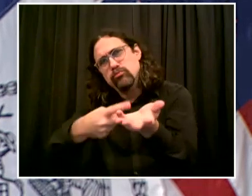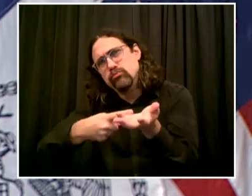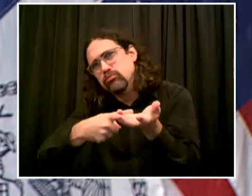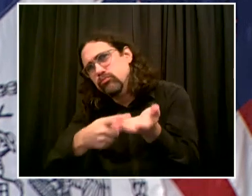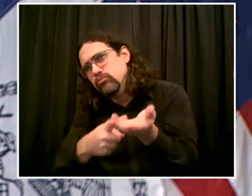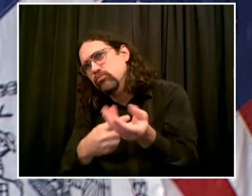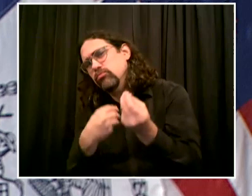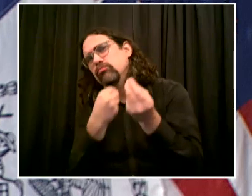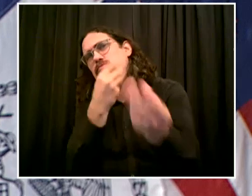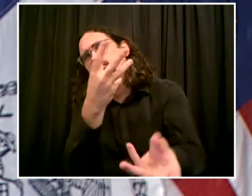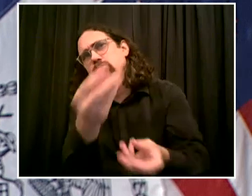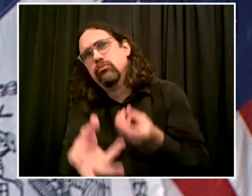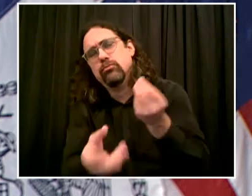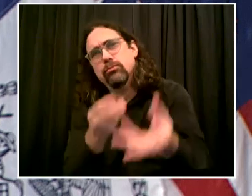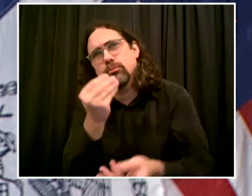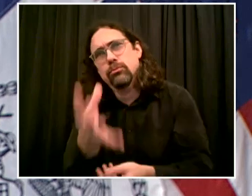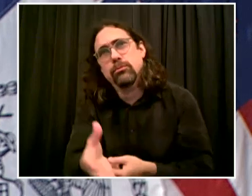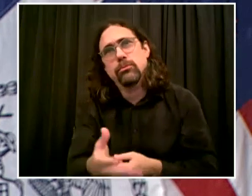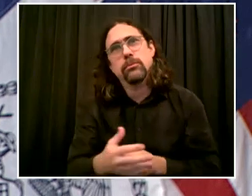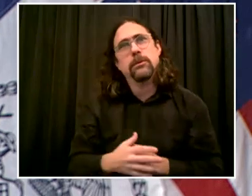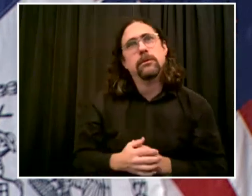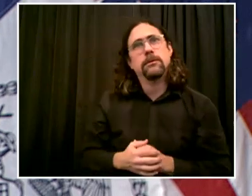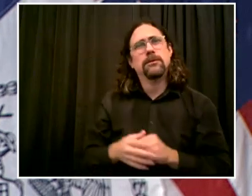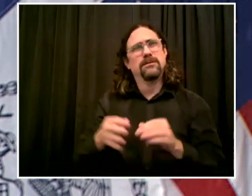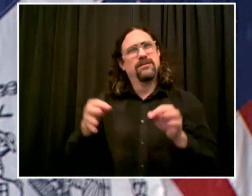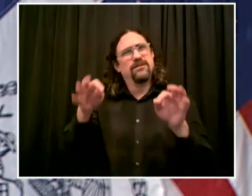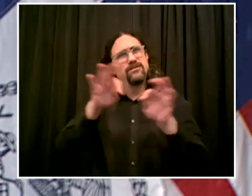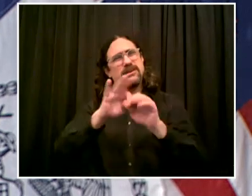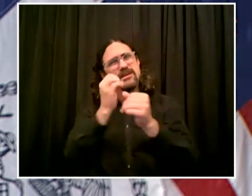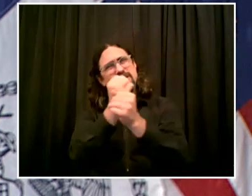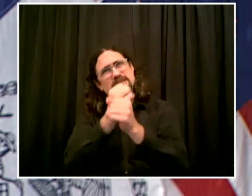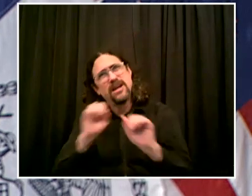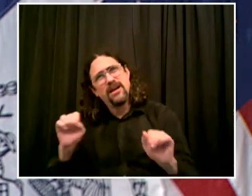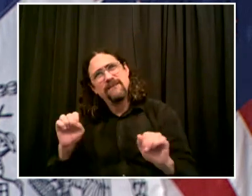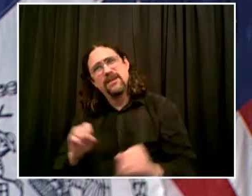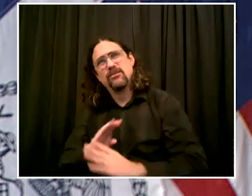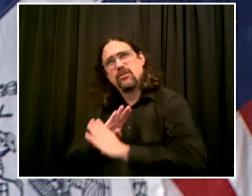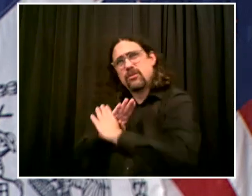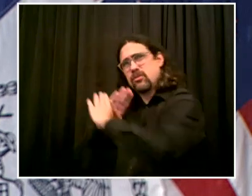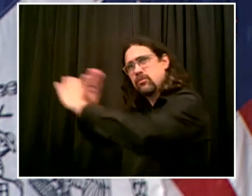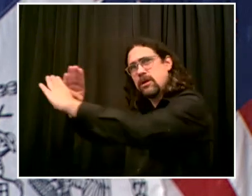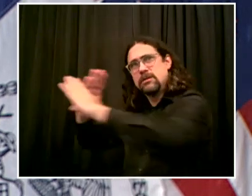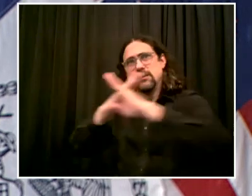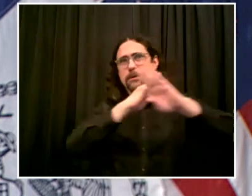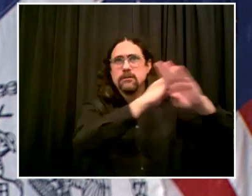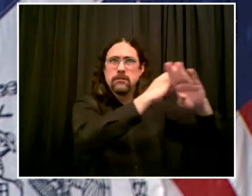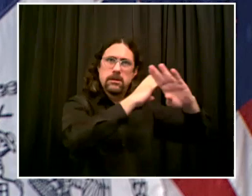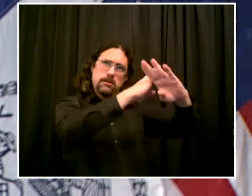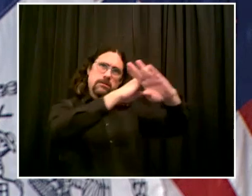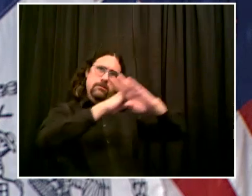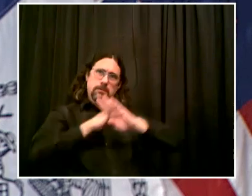THAT HAVE BEEN OUT-OF-STATE REALLY MATTERS.